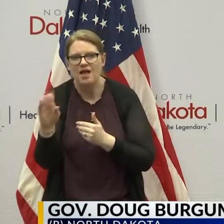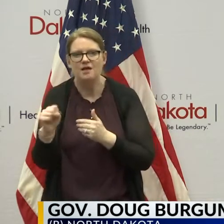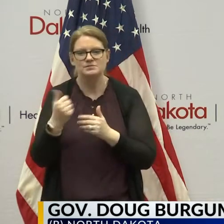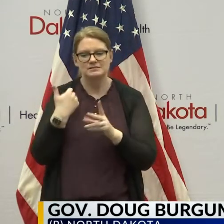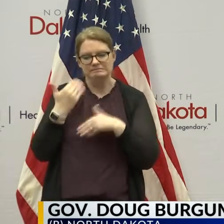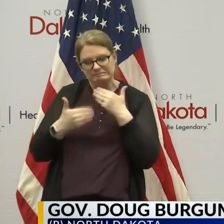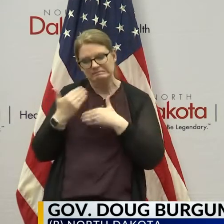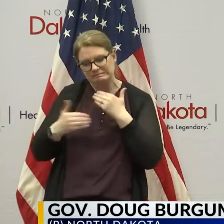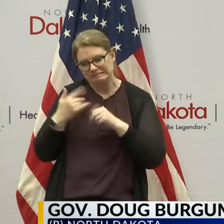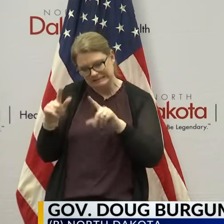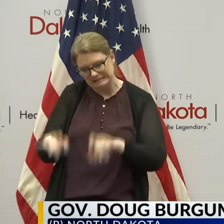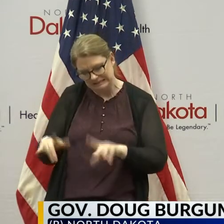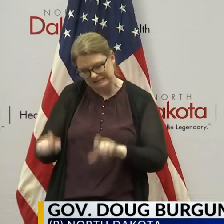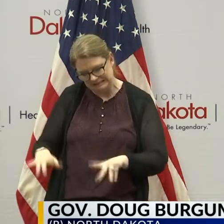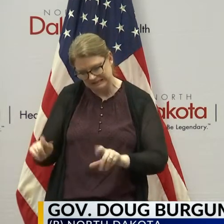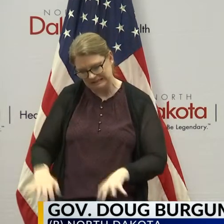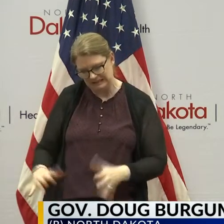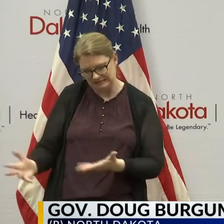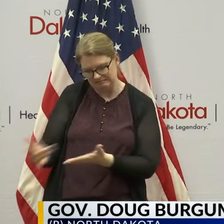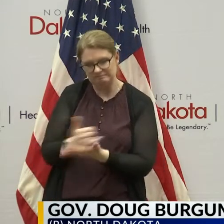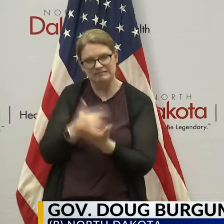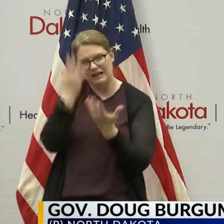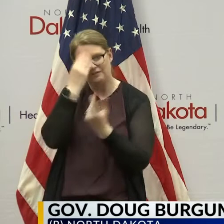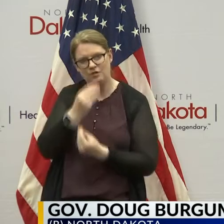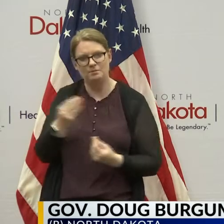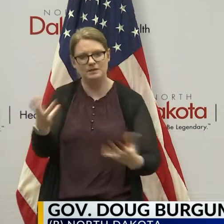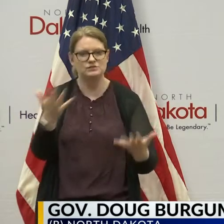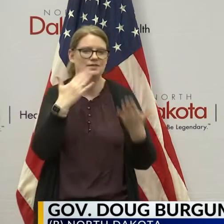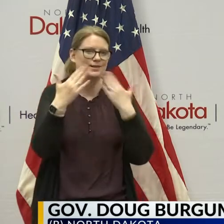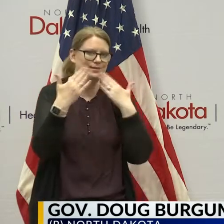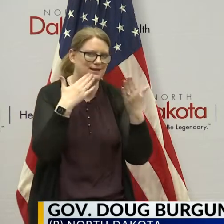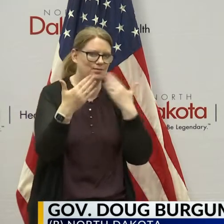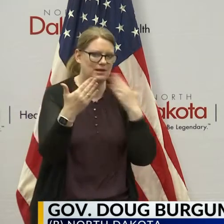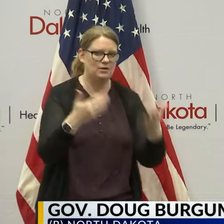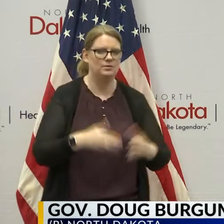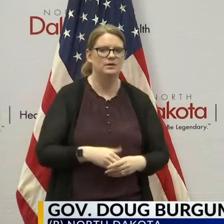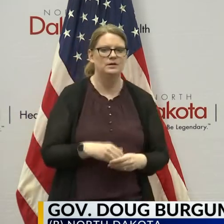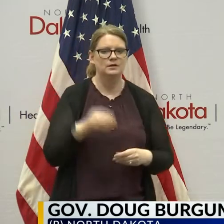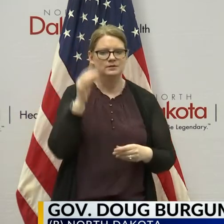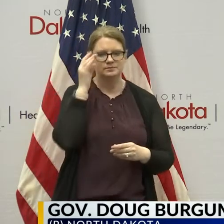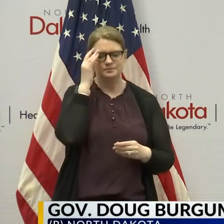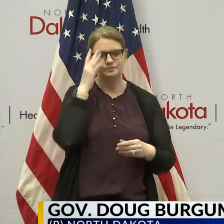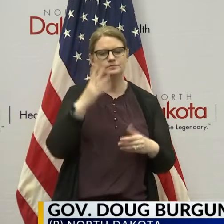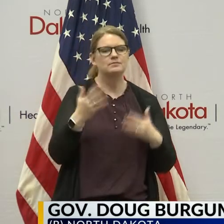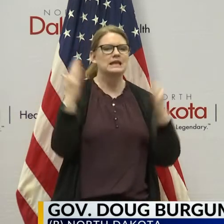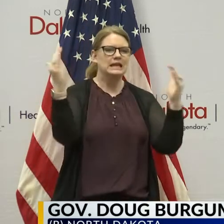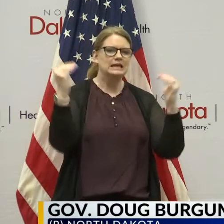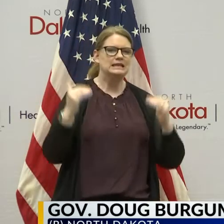AGAIN, GREAT JOB TO THOSE PEOPLE WHO ARE OUT THERE IN HEALTHCARE COLLECTING AND GREAT JOB TO THE LABS GETTING ALL OF